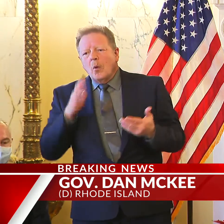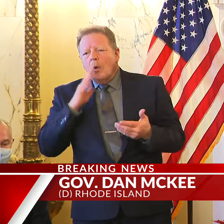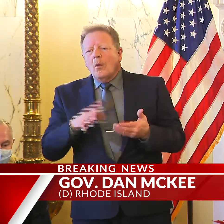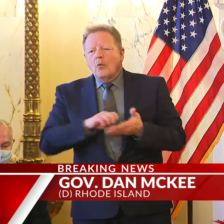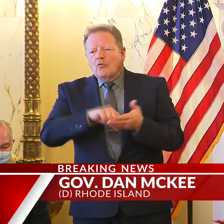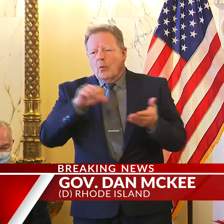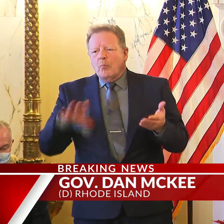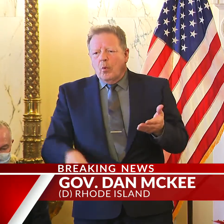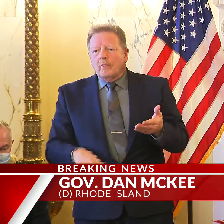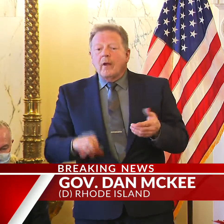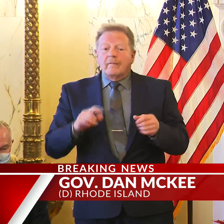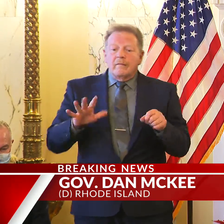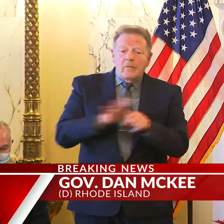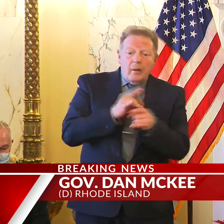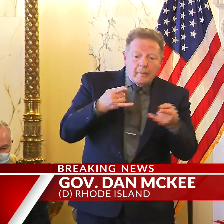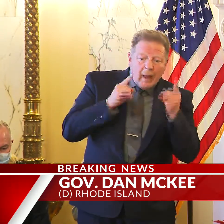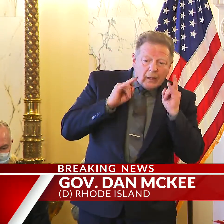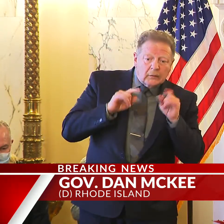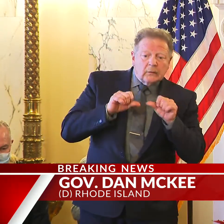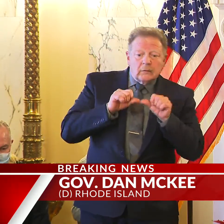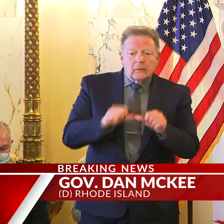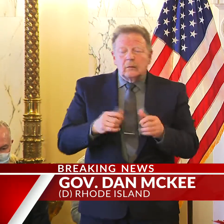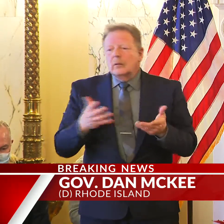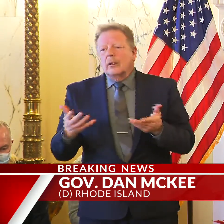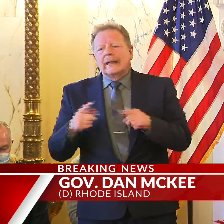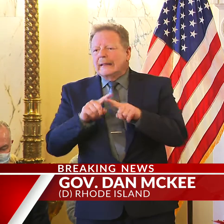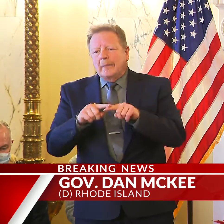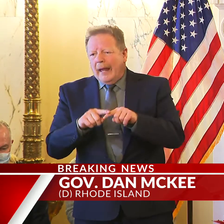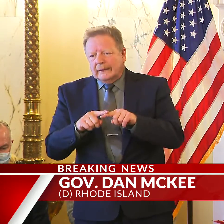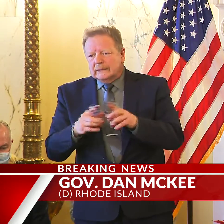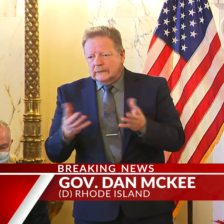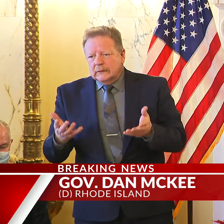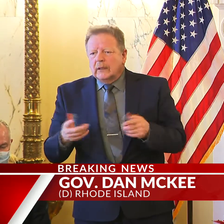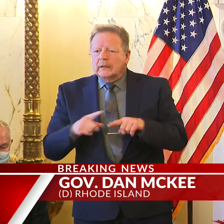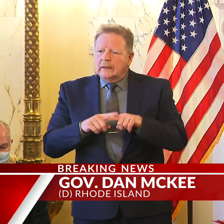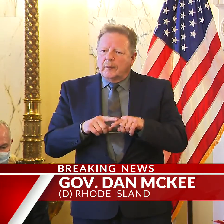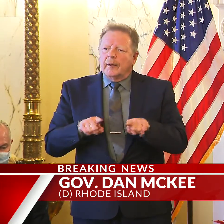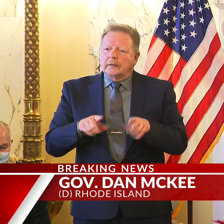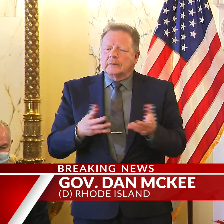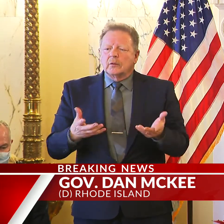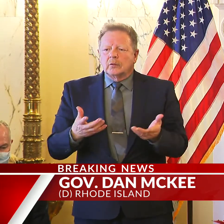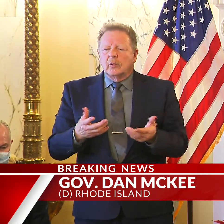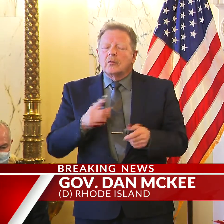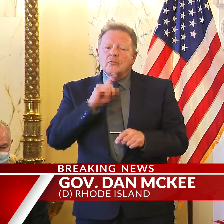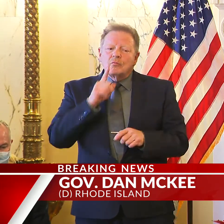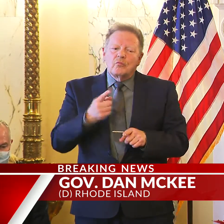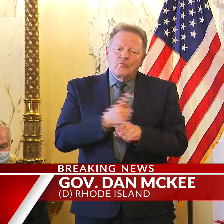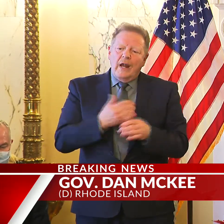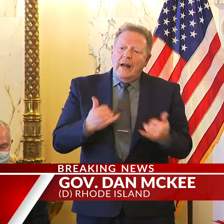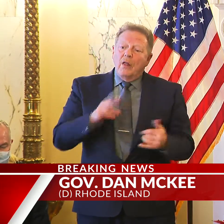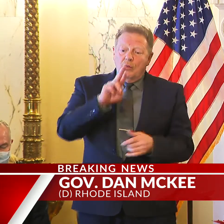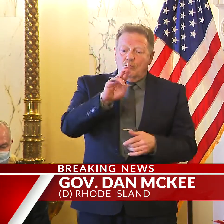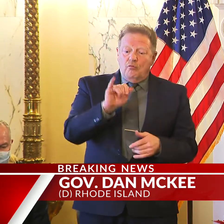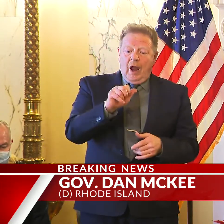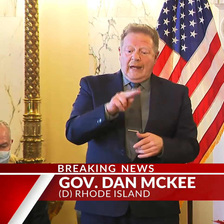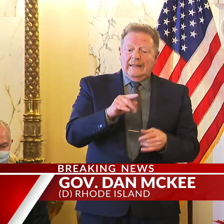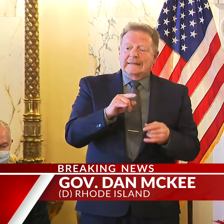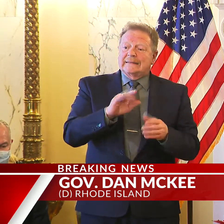HAVE A MASK. WE TALK TO THE CONVENTION CENTER TODAY AND WHEN THE DUNKS AND HAS AN ACTIVITY, THEY'RE GOING TO BE FULLY MASK BECAUSE IT'S OVER 200, 50 PEOPLE IN A PUBLIC